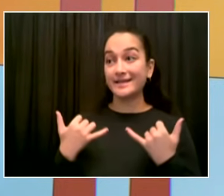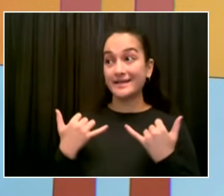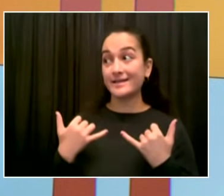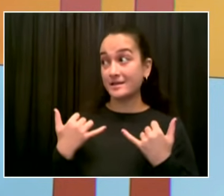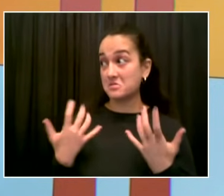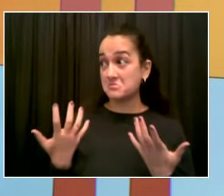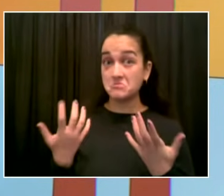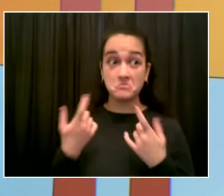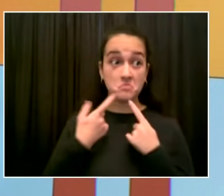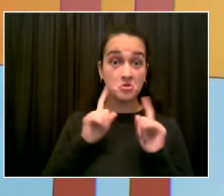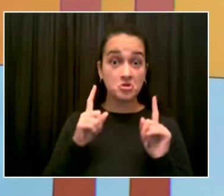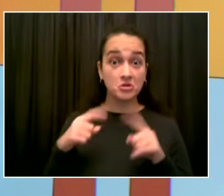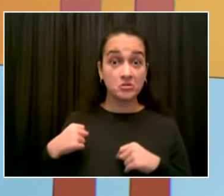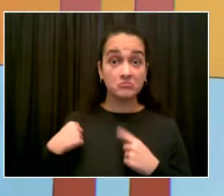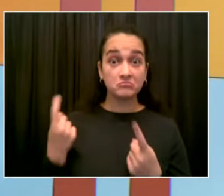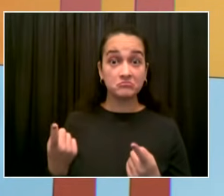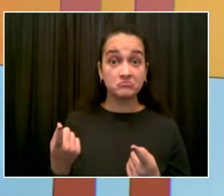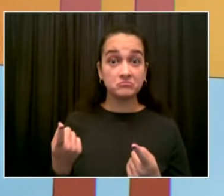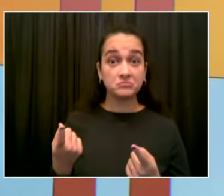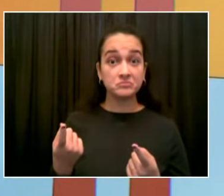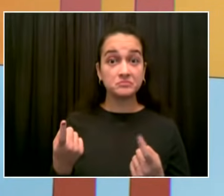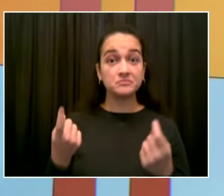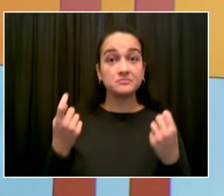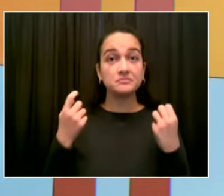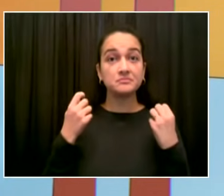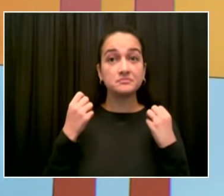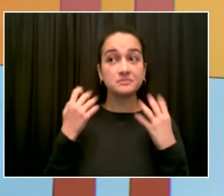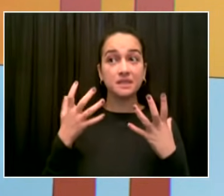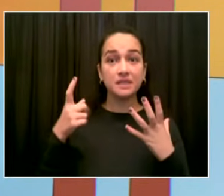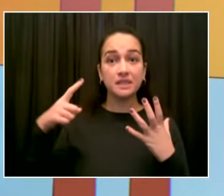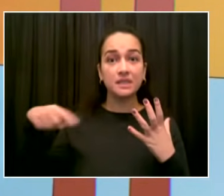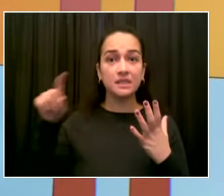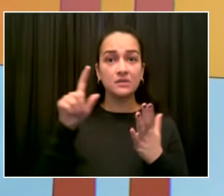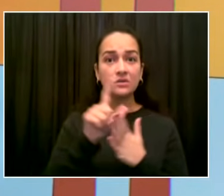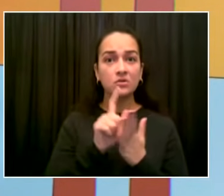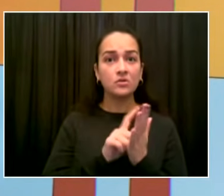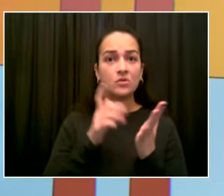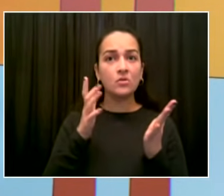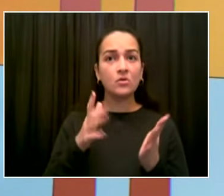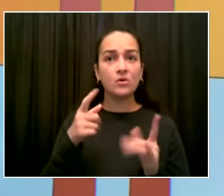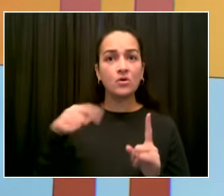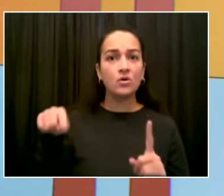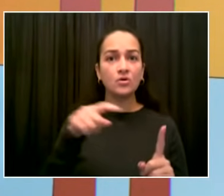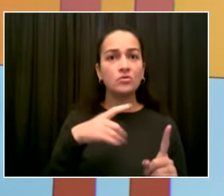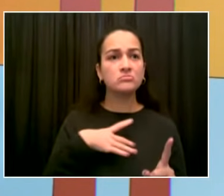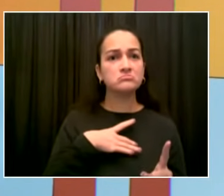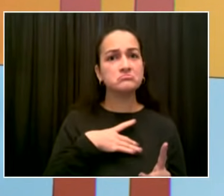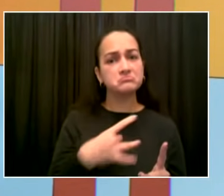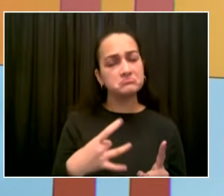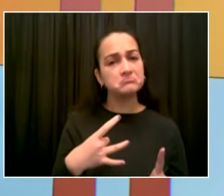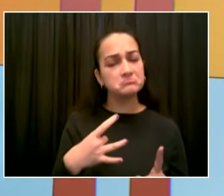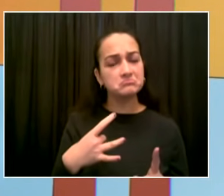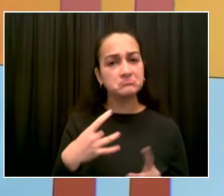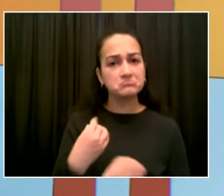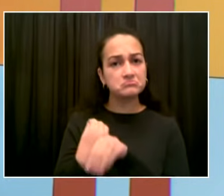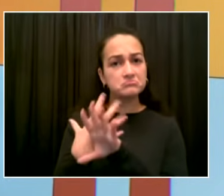JOURNALISTS THAT THEY HAVE FOUND IT VERY WORBLKAE FOR THEM. I THINK IT'S WORKING, SO WE WILL STICK WITH IT FOR THE